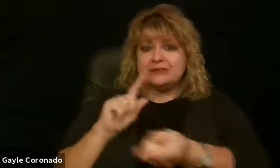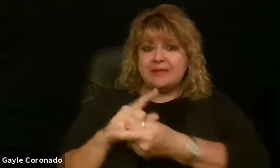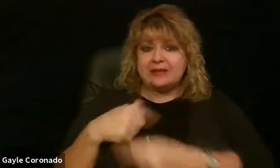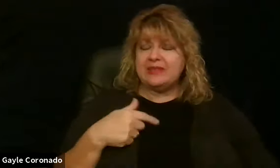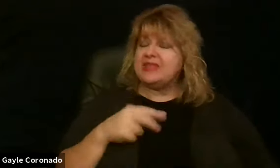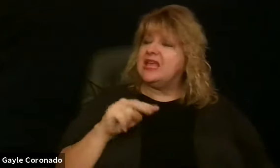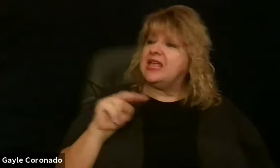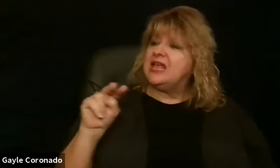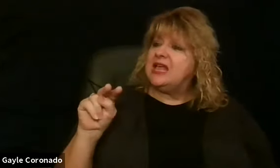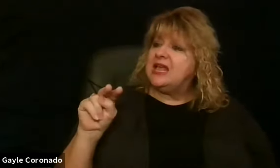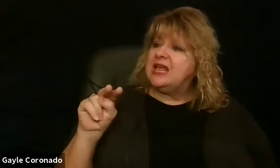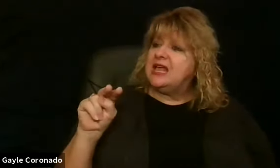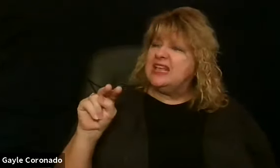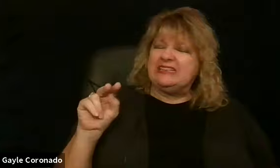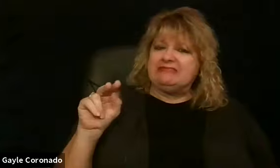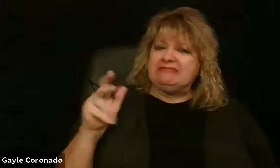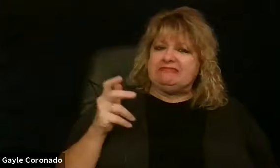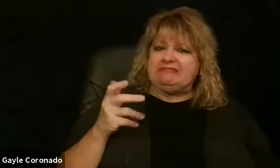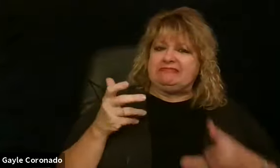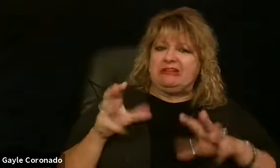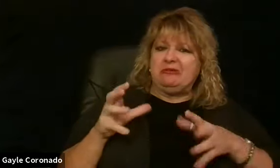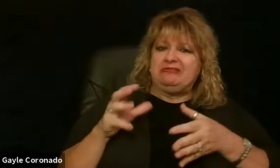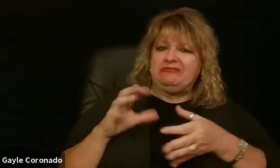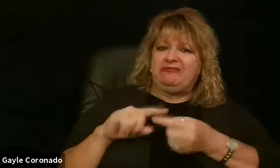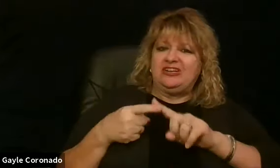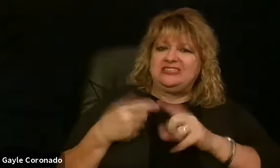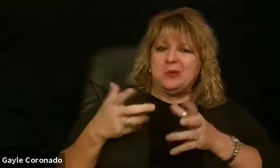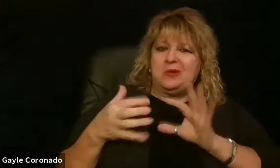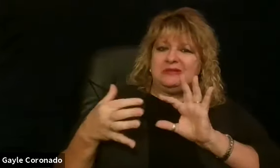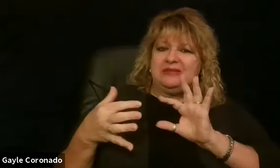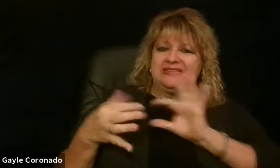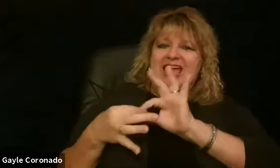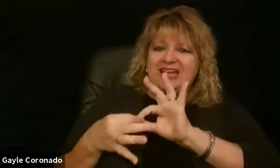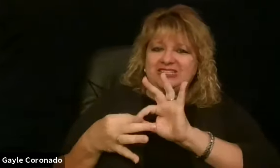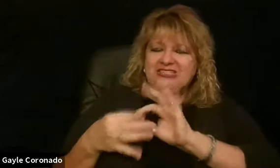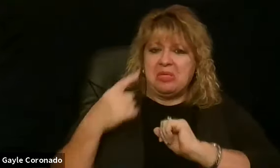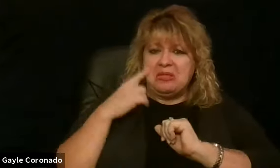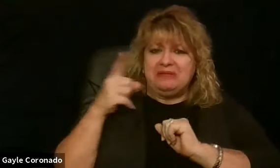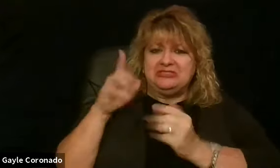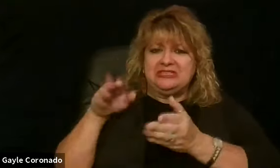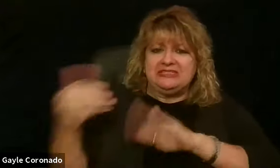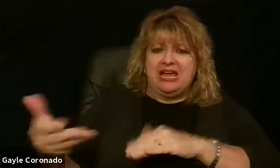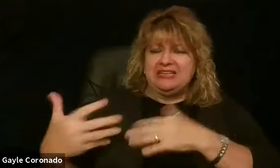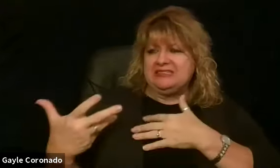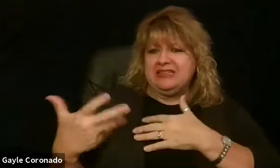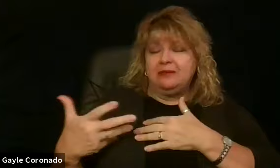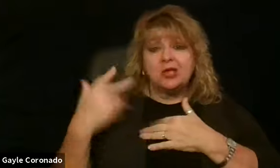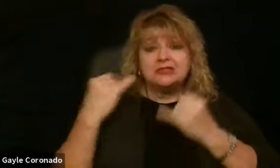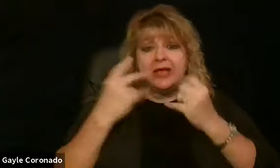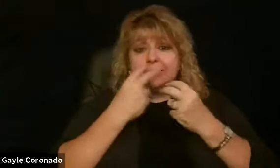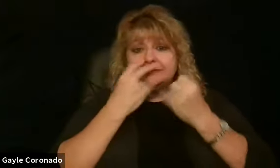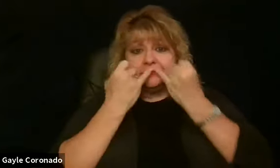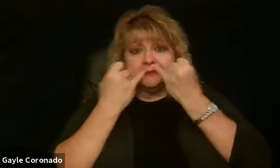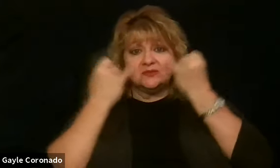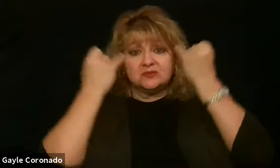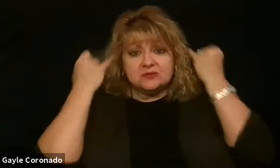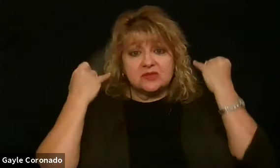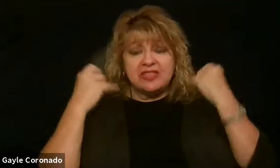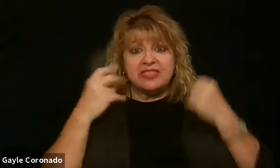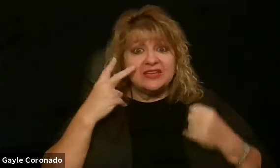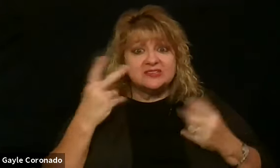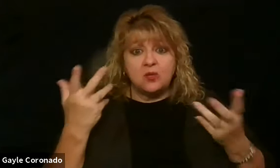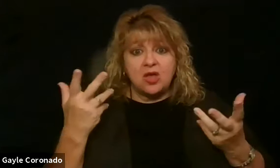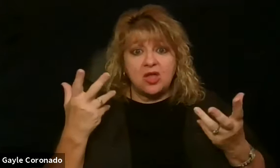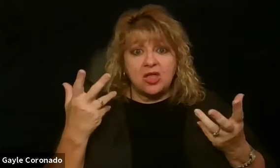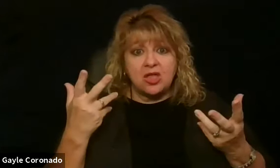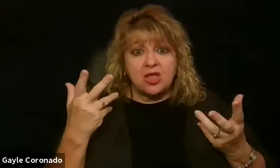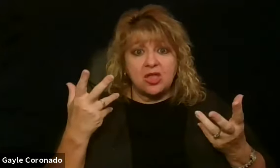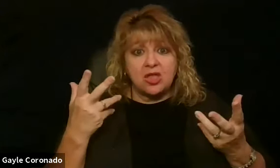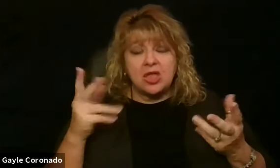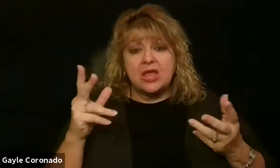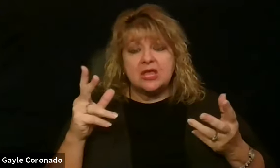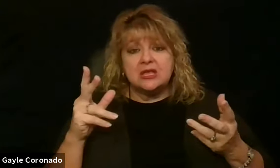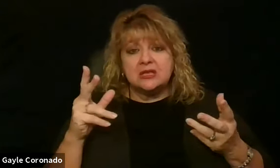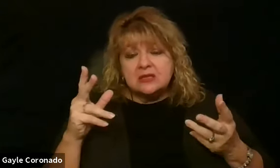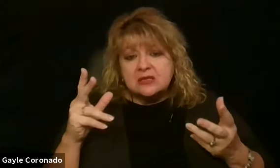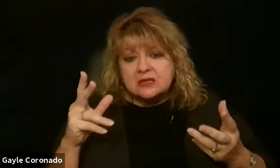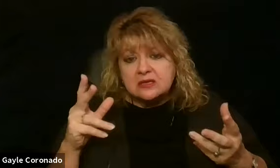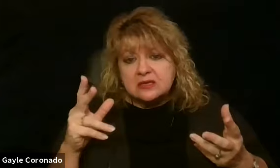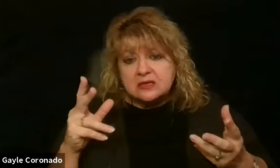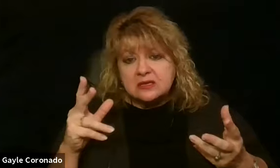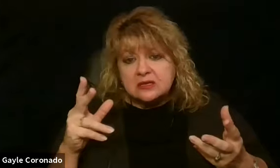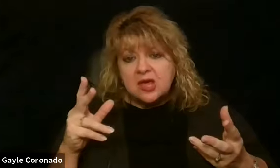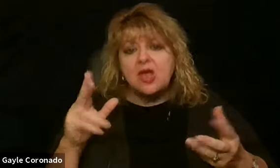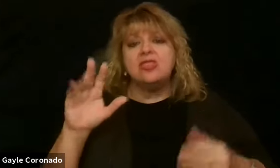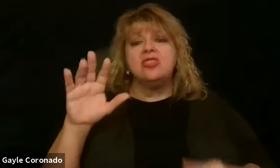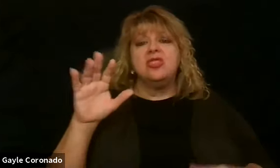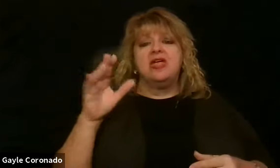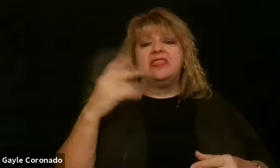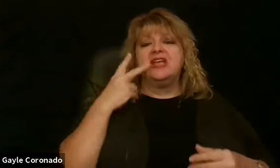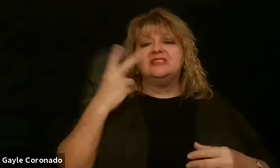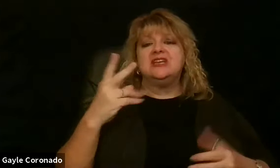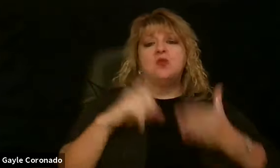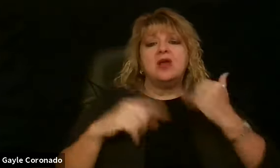They didn't want to become friends with me or get too attached to me because they were scared that I was going to die because I had an oxygen Kenya and all they had seen was The Fault in Our Stars, and that and they thought I had lung cancer like in their